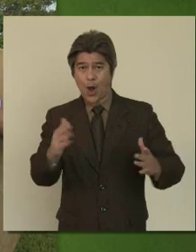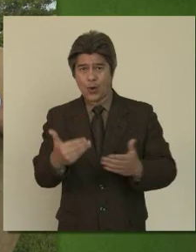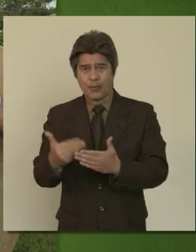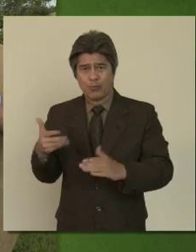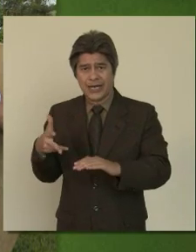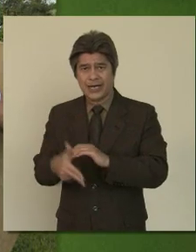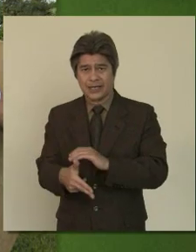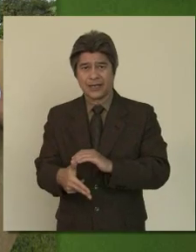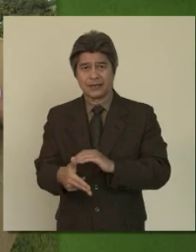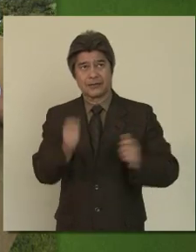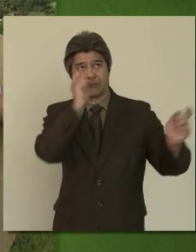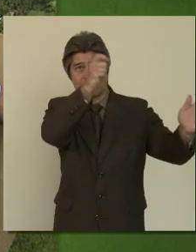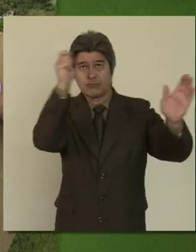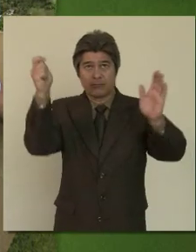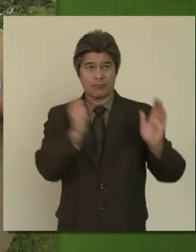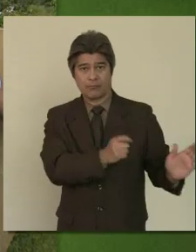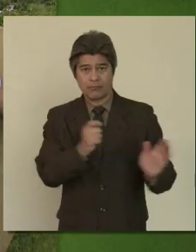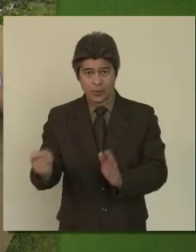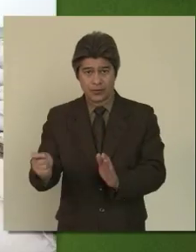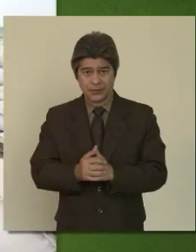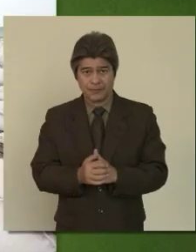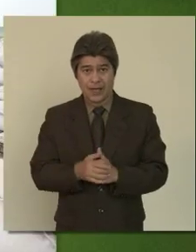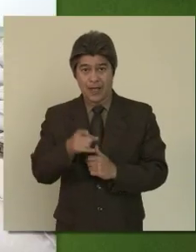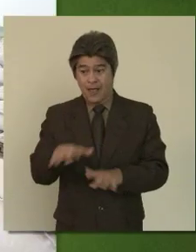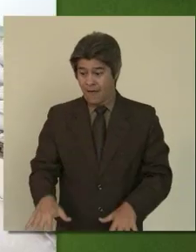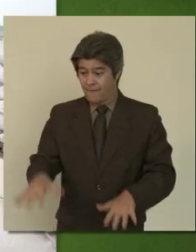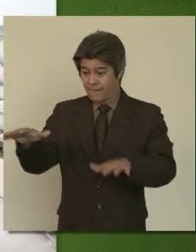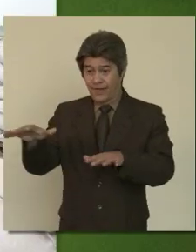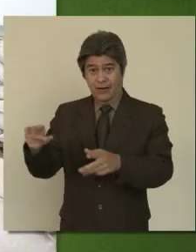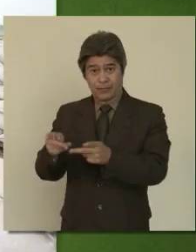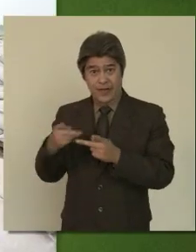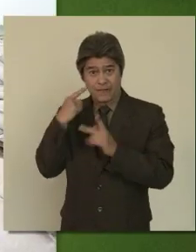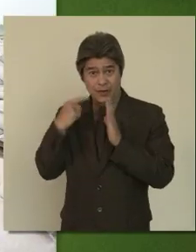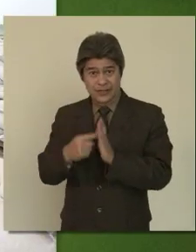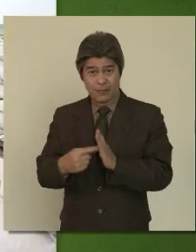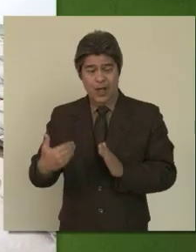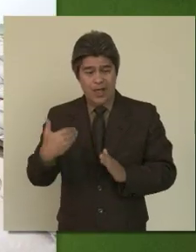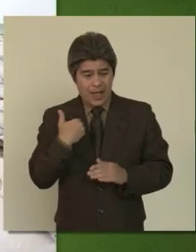drilled into those boards. If you live in a flood zone for example, have the